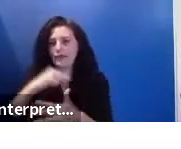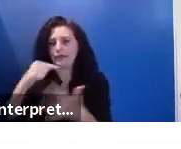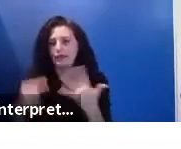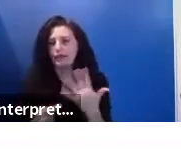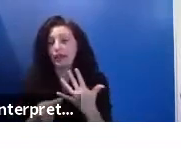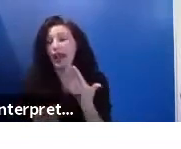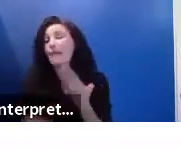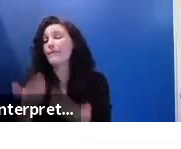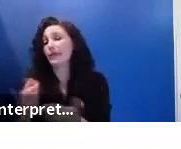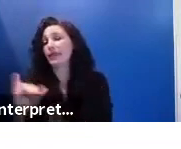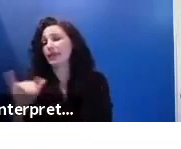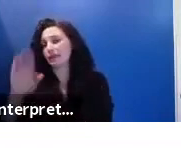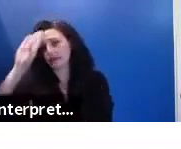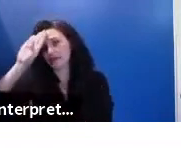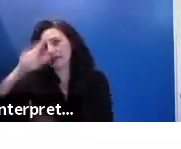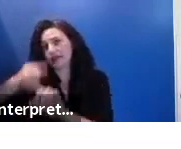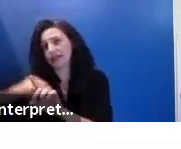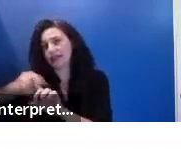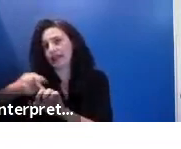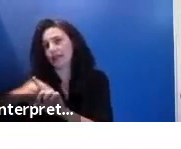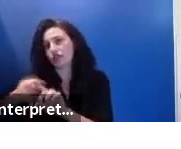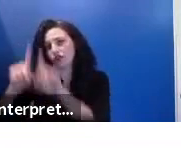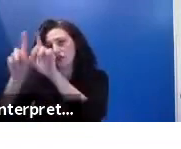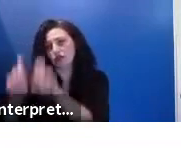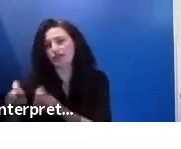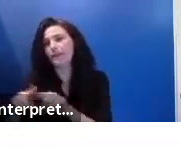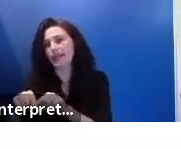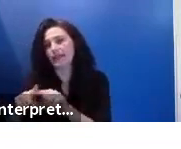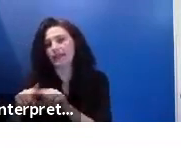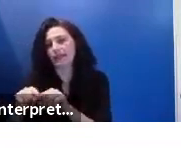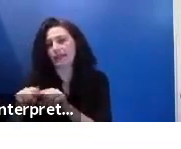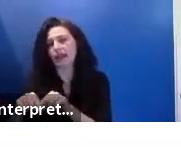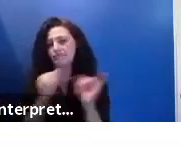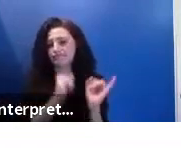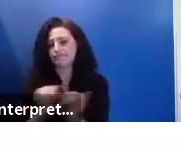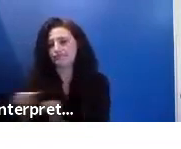depending on the producer's individual protocols. So some of the producers are going to use